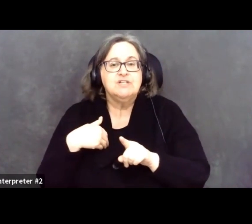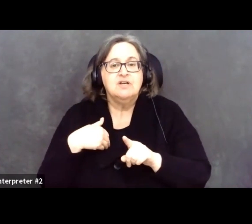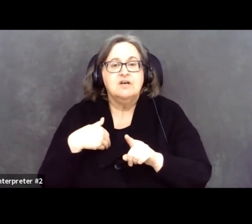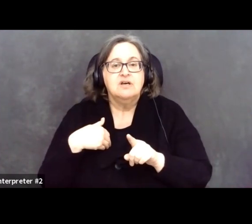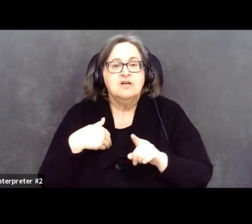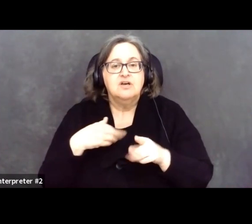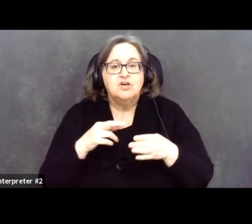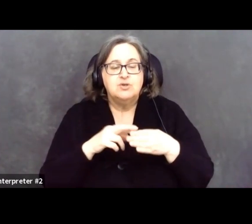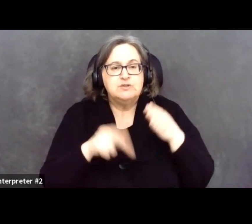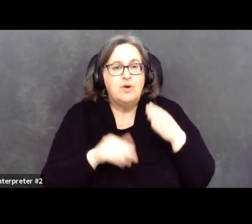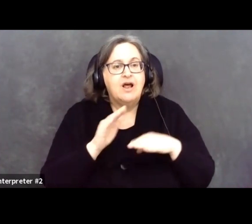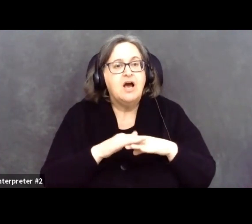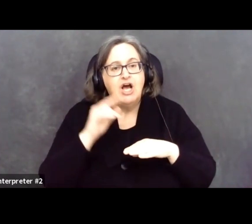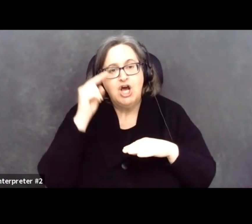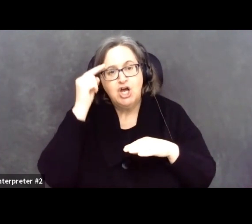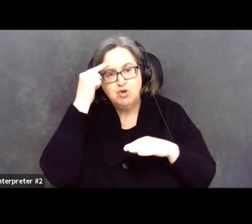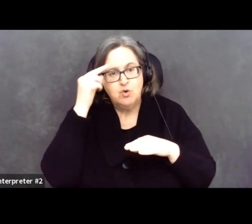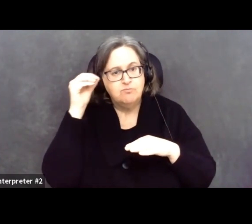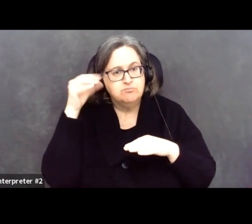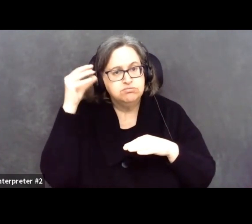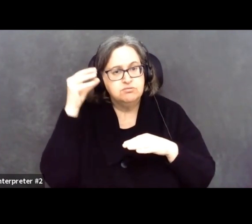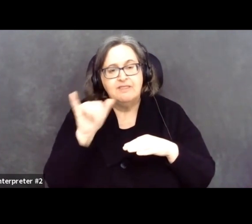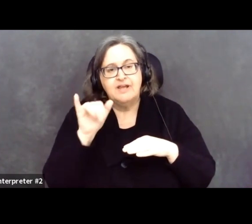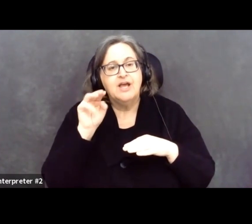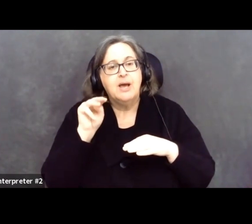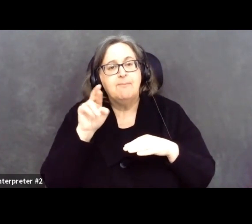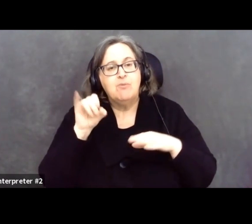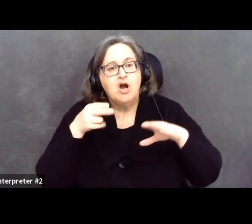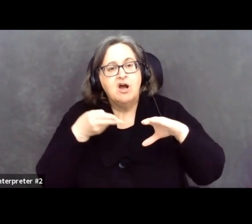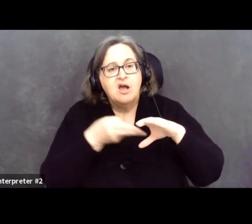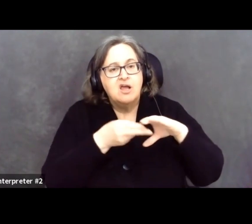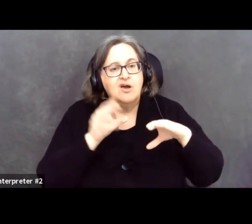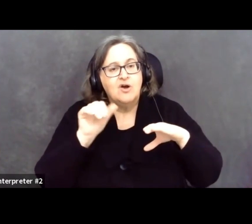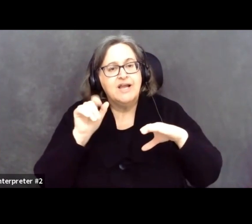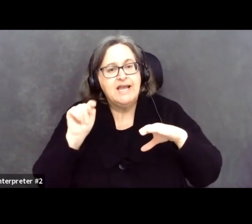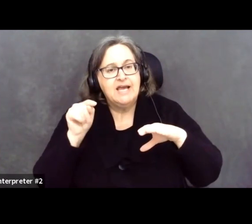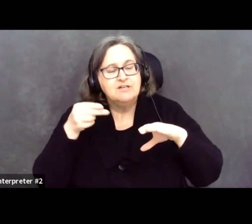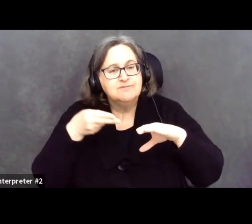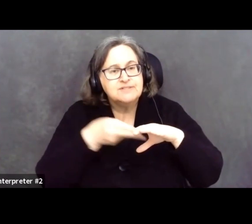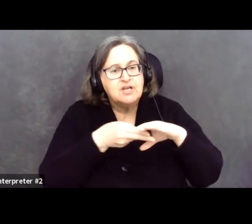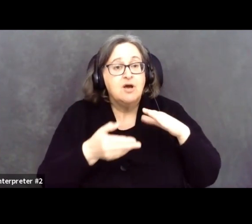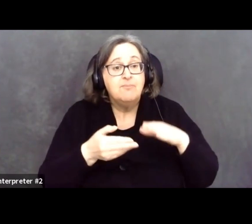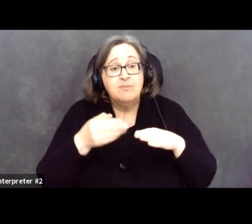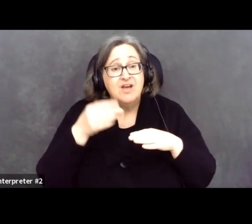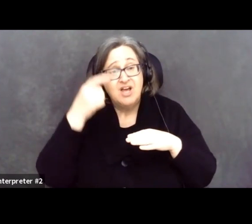on a neuroradiological scan, an MRI, CAT scan. This could be a brain bleed or skull fracture.